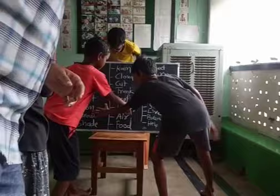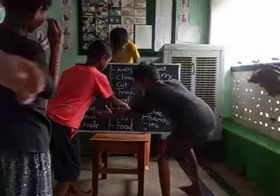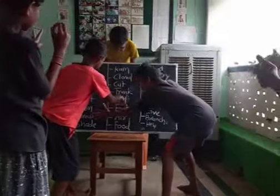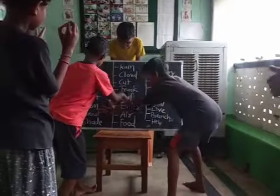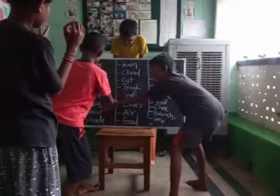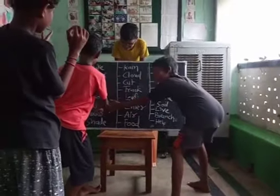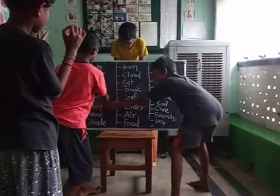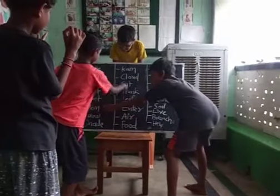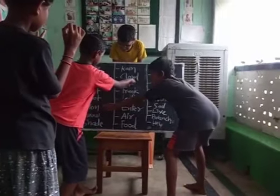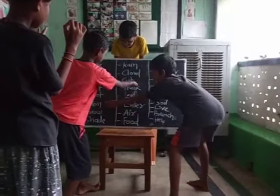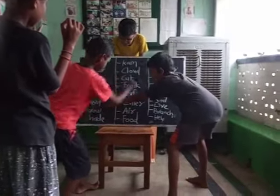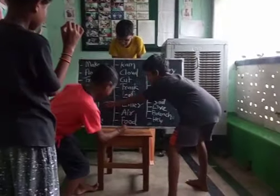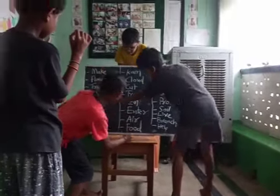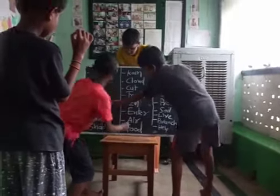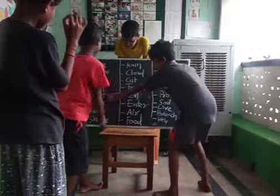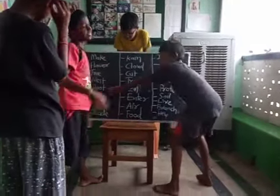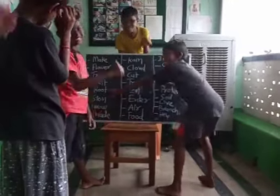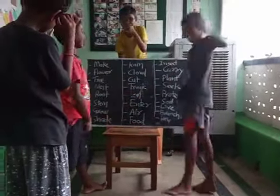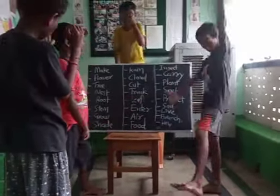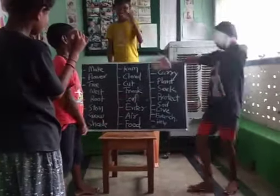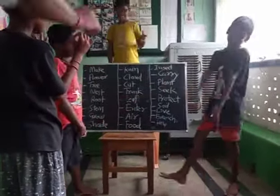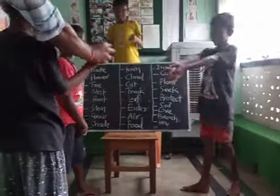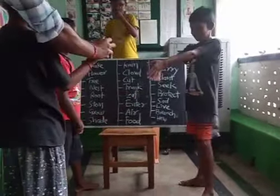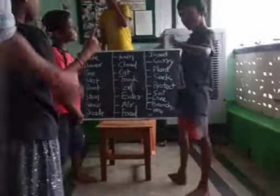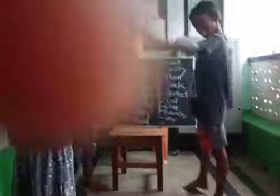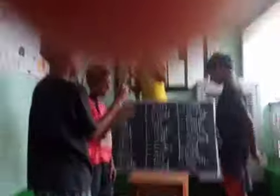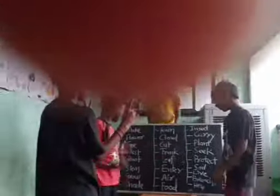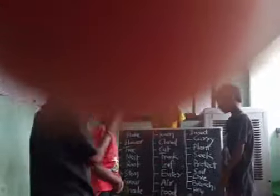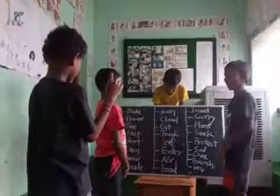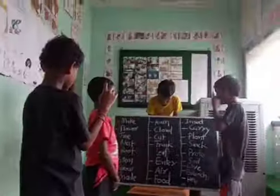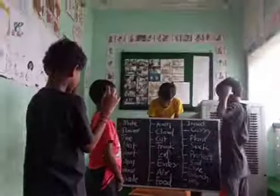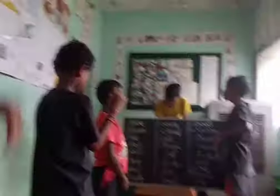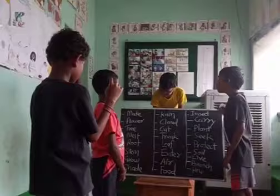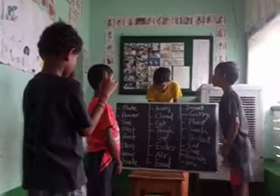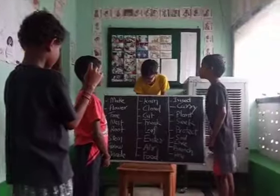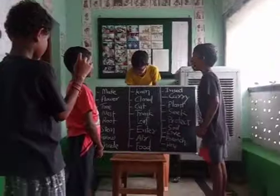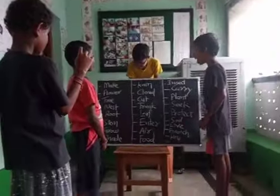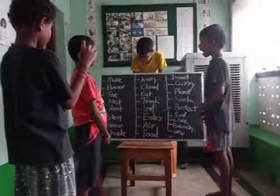learn and understand better in the video clip one child signs the word and the other two children identify the english words